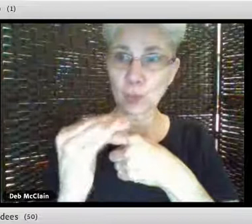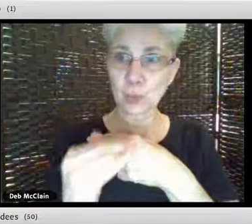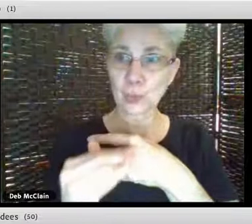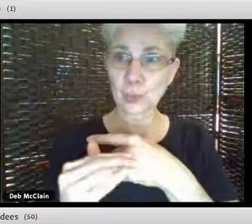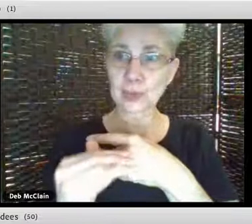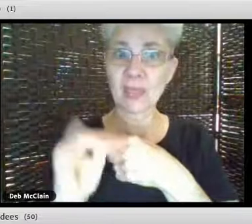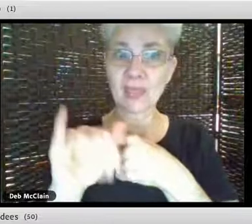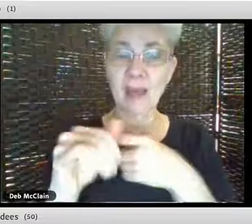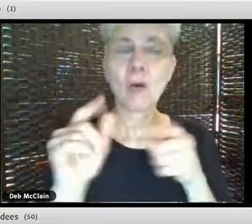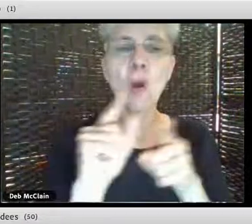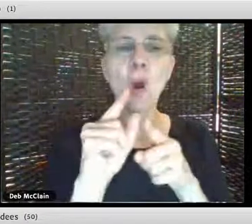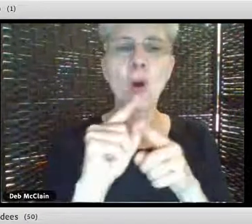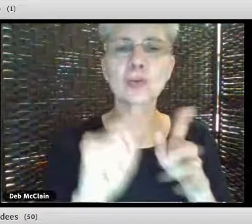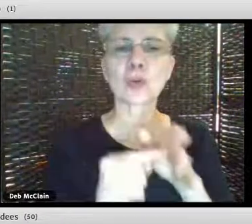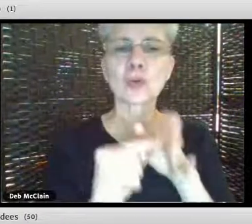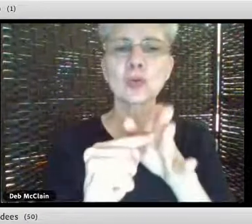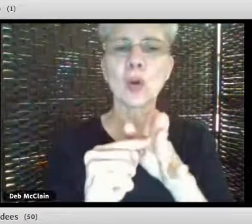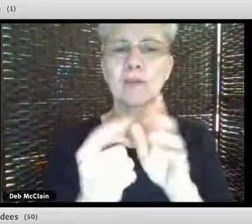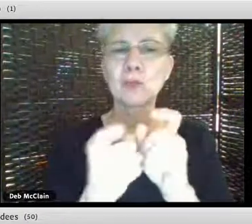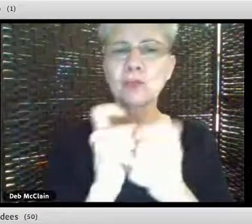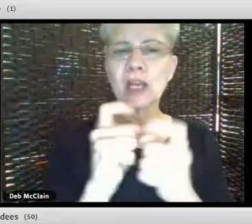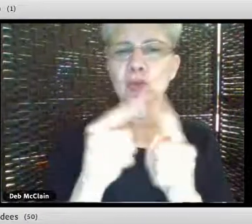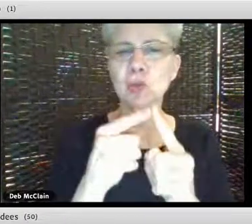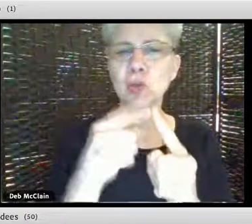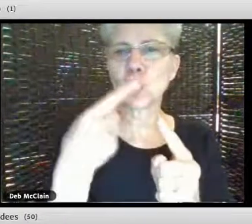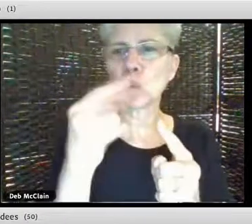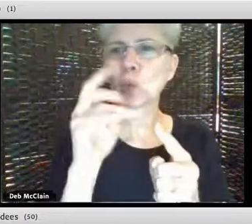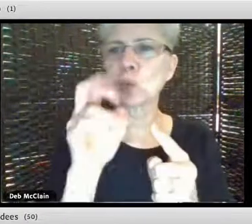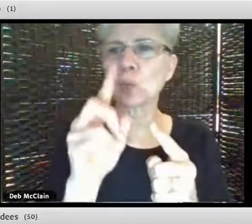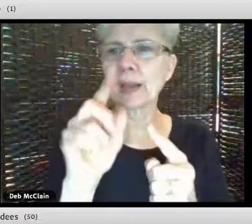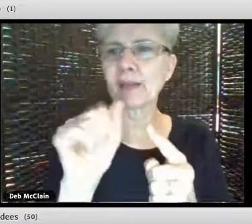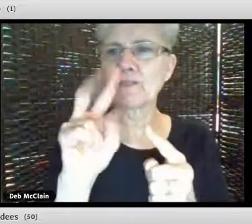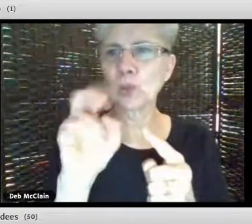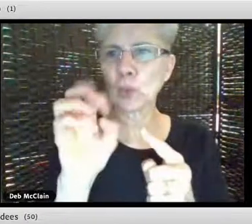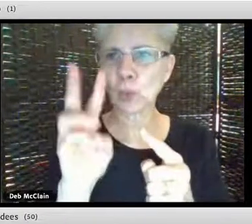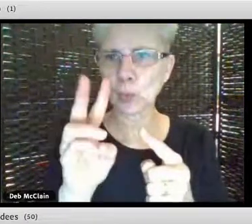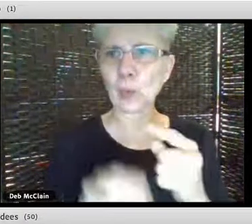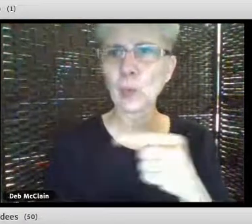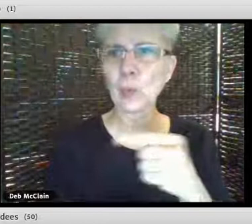They'll also appear if you change to the grid view. So they're still here.